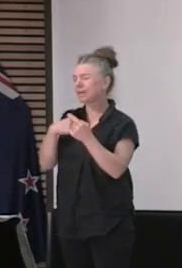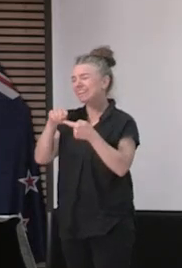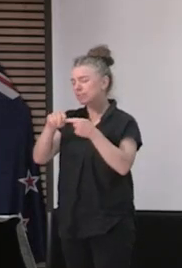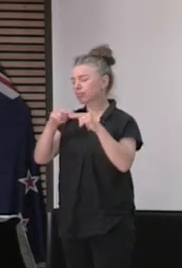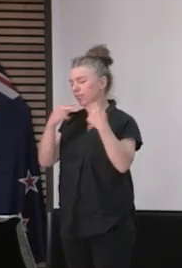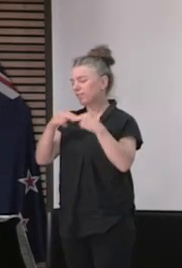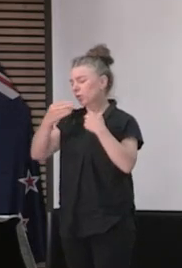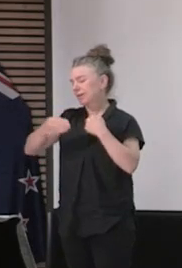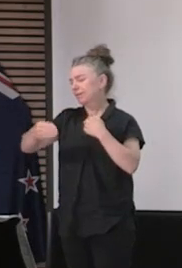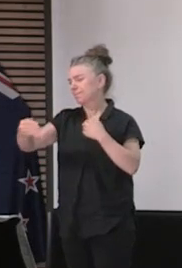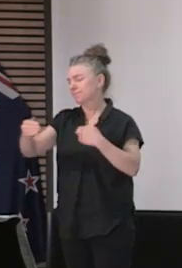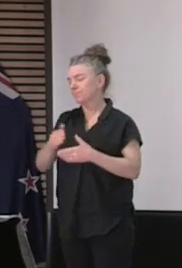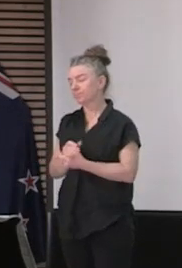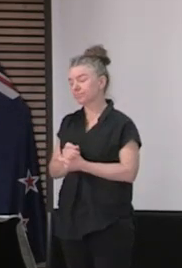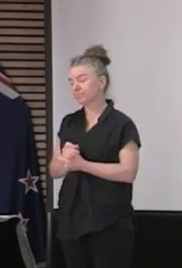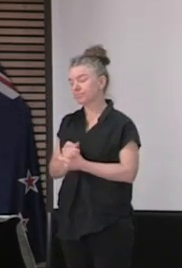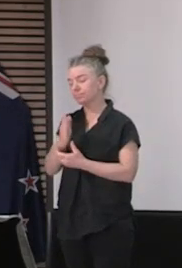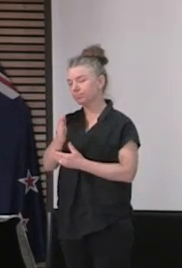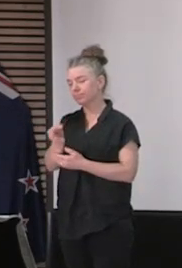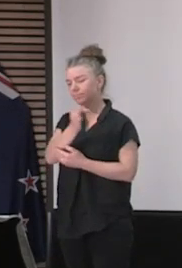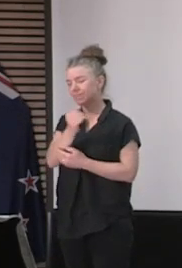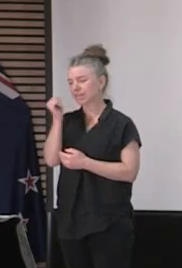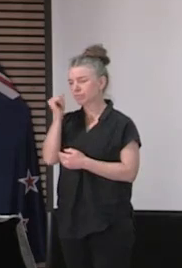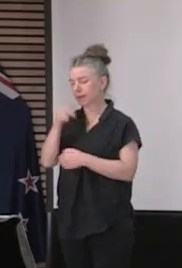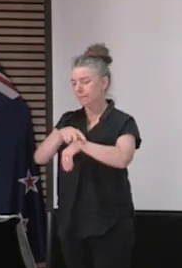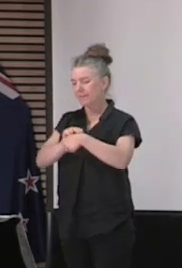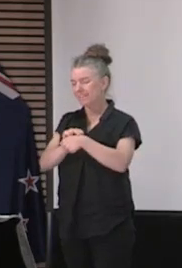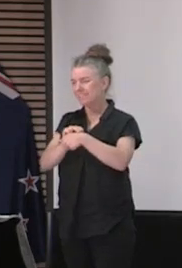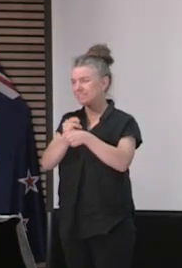Yesterday, we heardfrom the Police Commissionerabout a number of individualsspitting